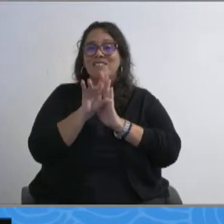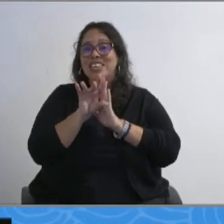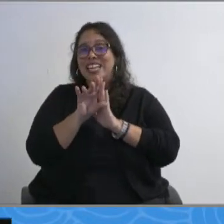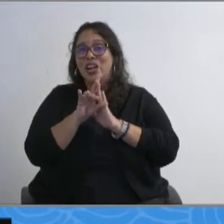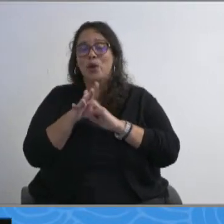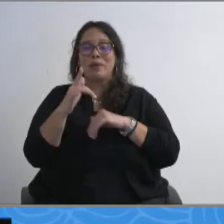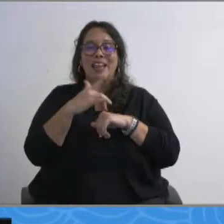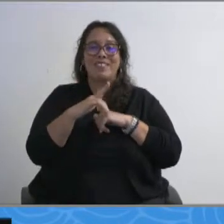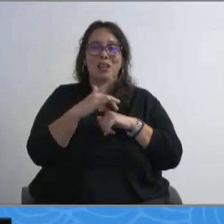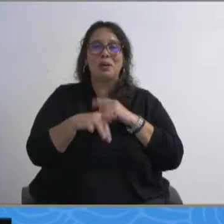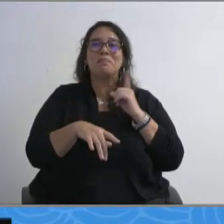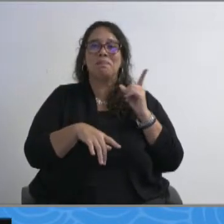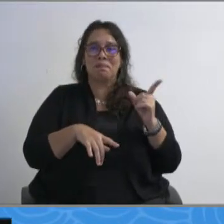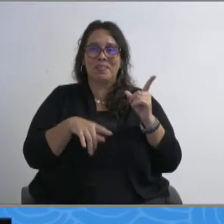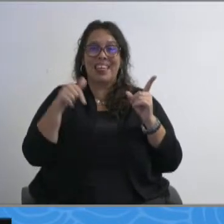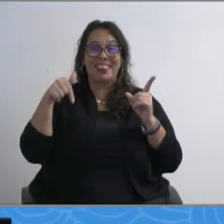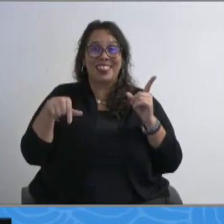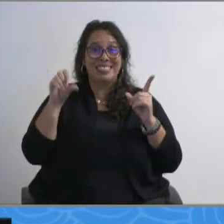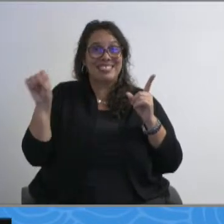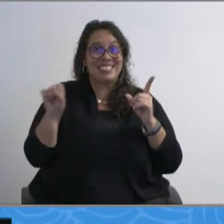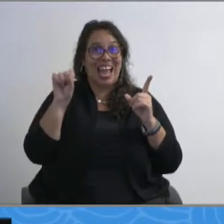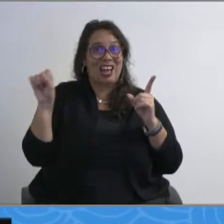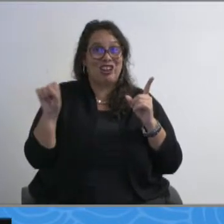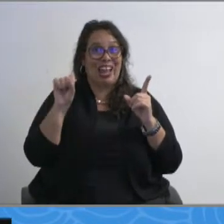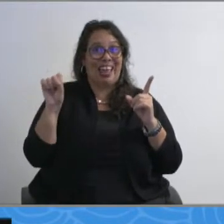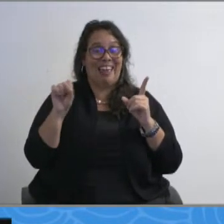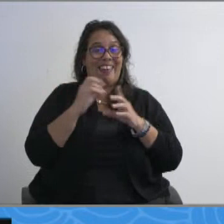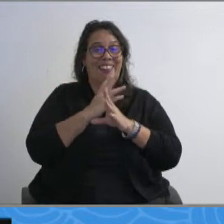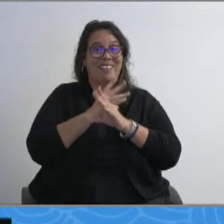that's this coming Saturday that these videos are gonna be available.